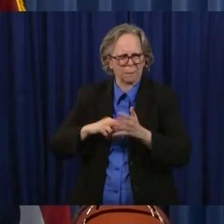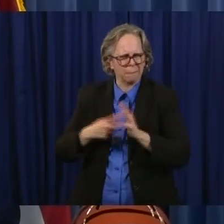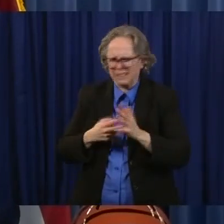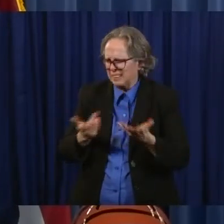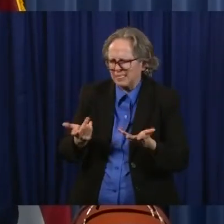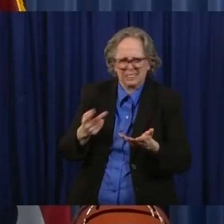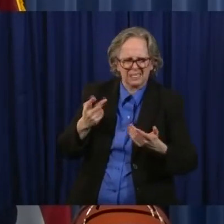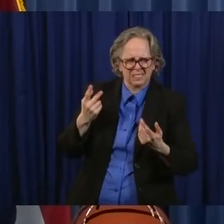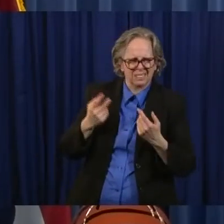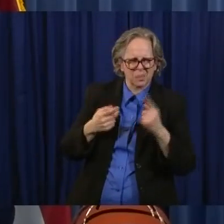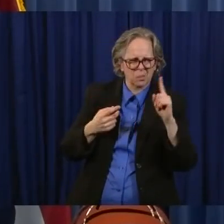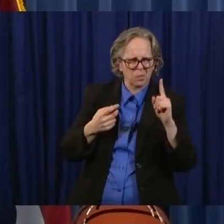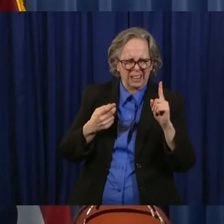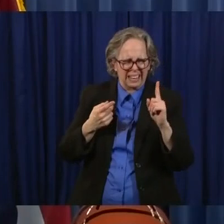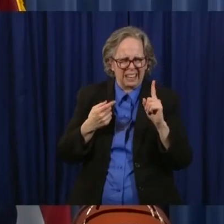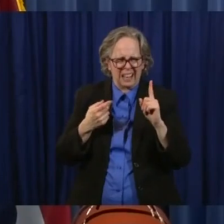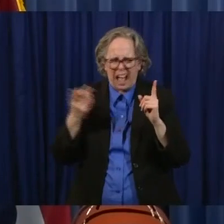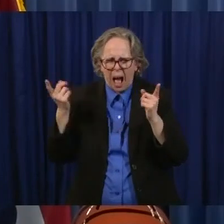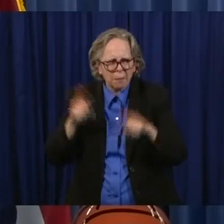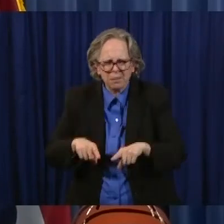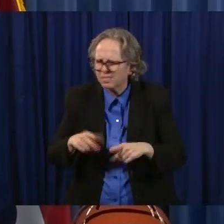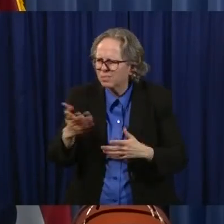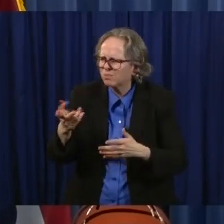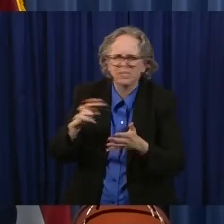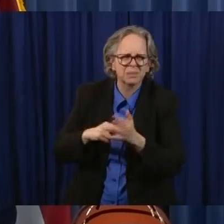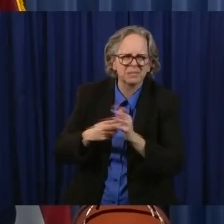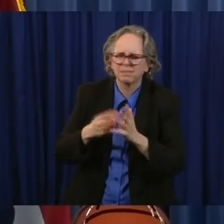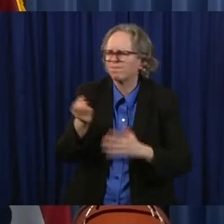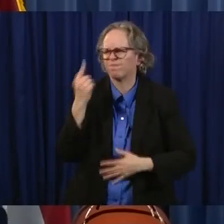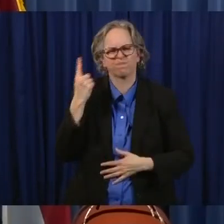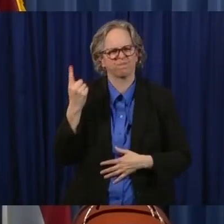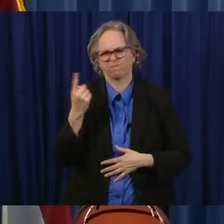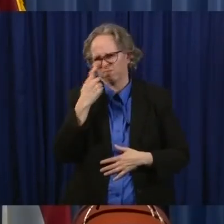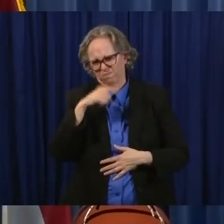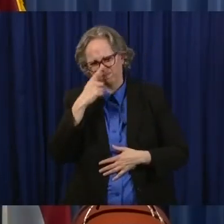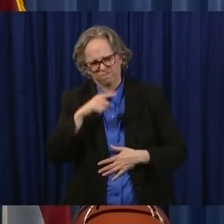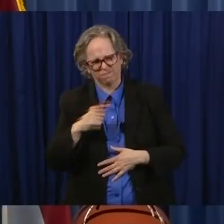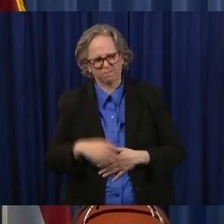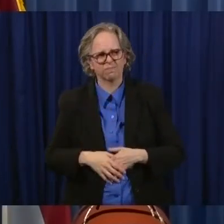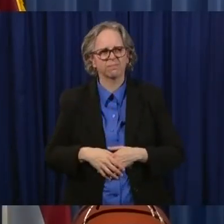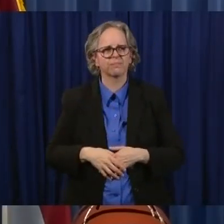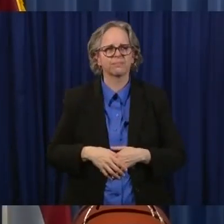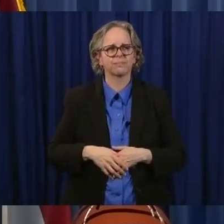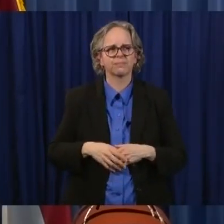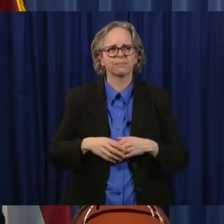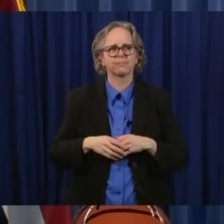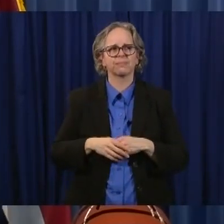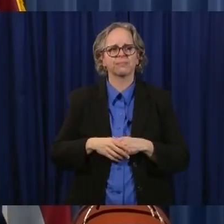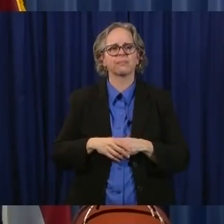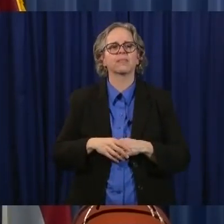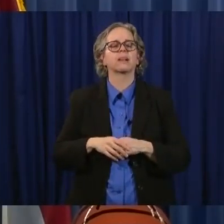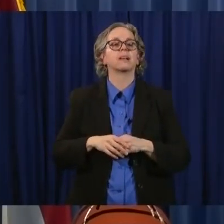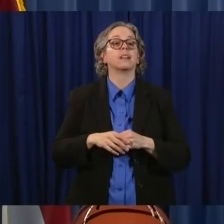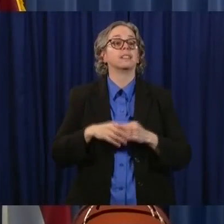I APOLOGIZE, WHAT HAPPENS? I GOT THE RESULT, BUT WHAT ARE WE TALKING ABOUT?